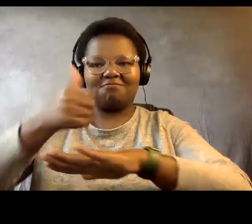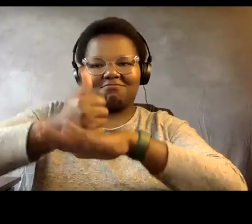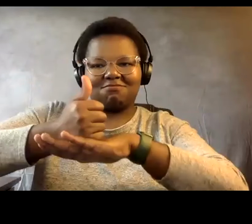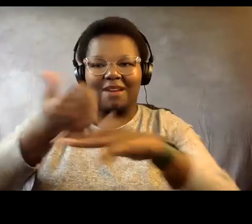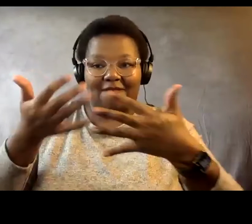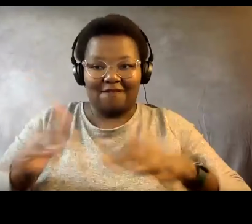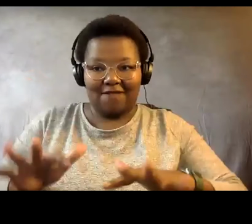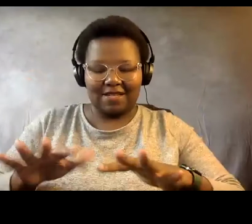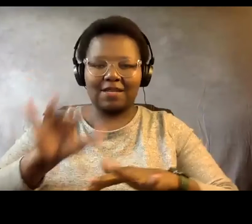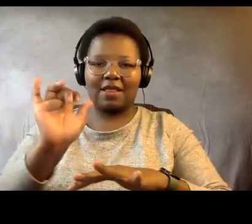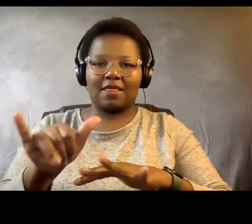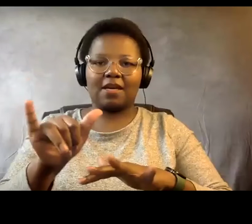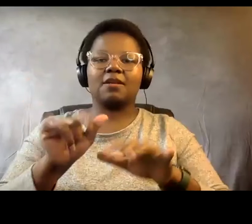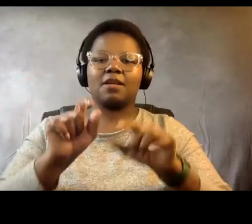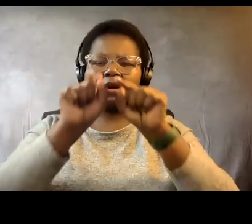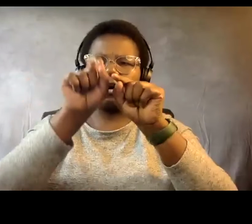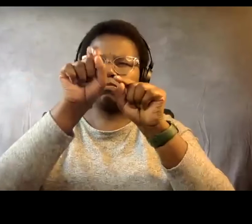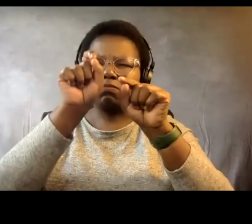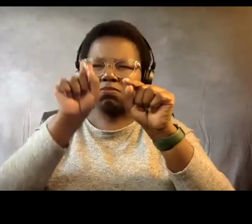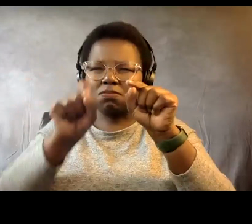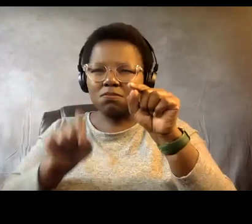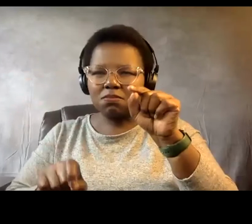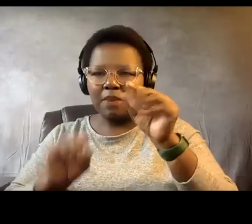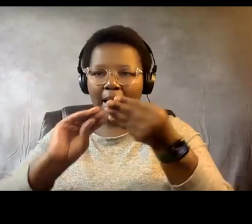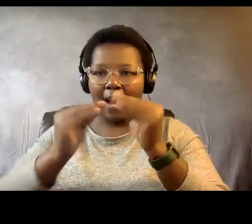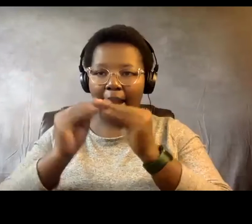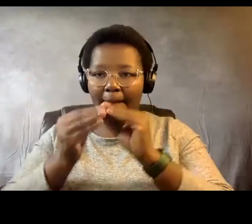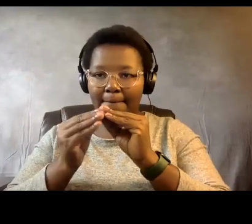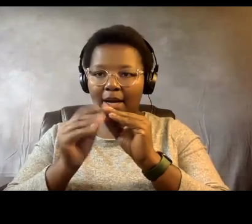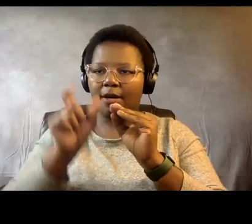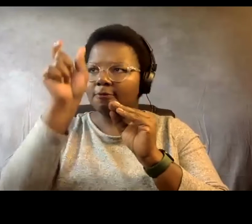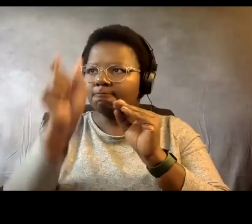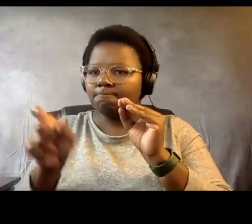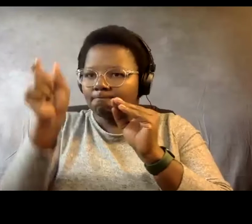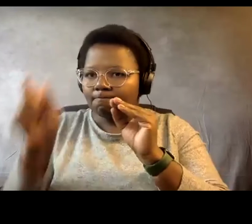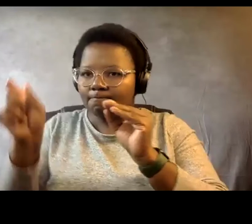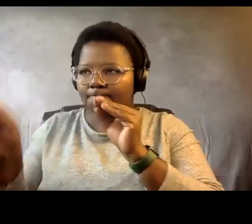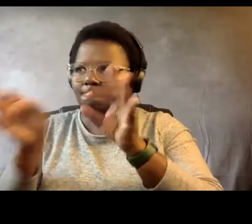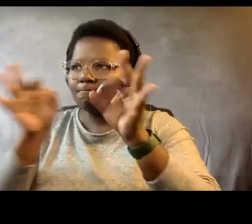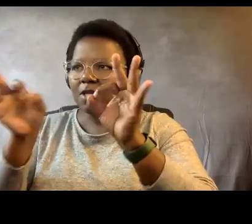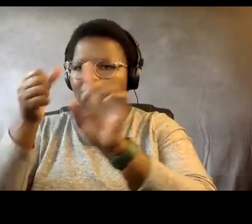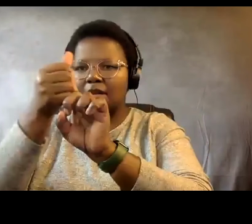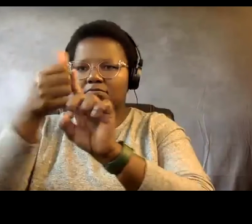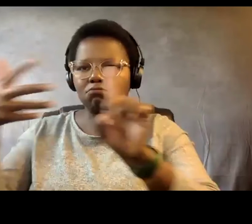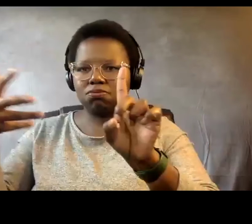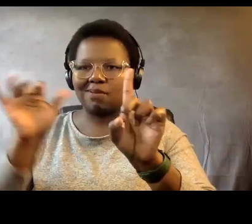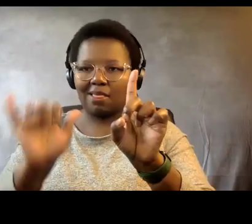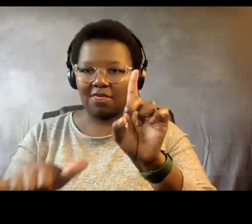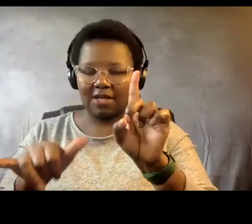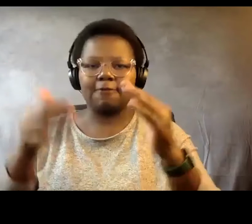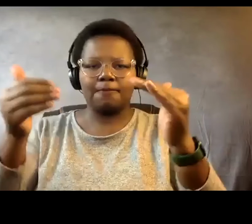with numbers on the page, and some leader area. And this is to show how the focus navigation is